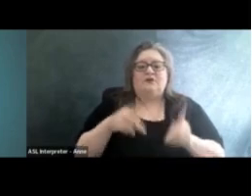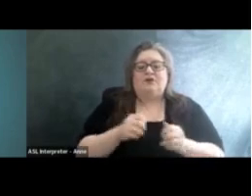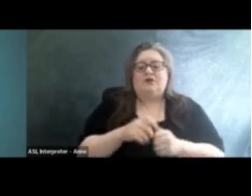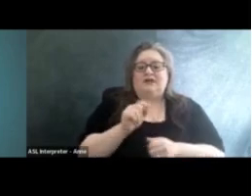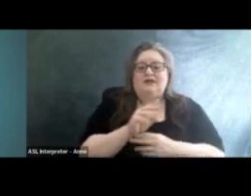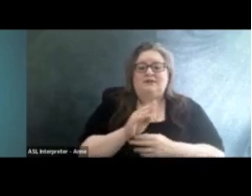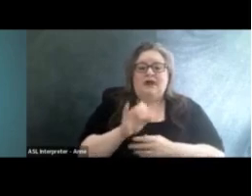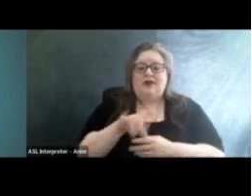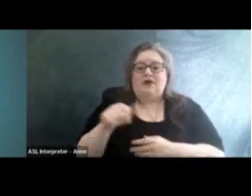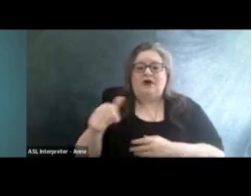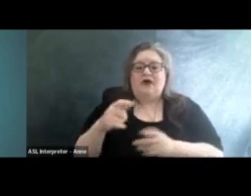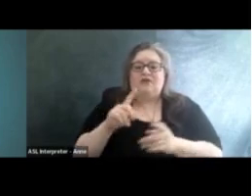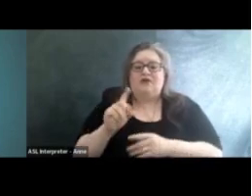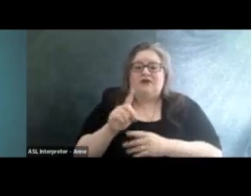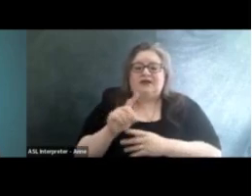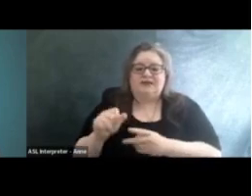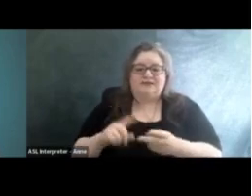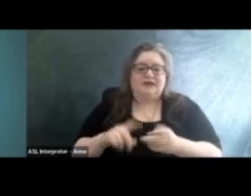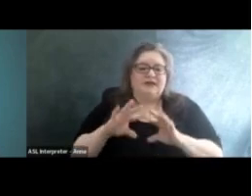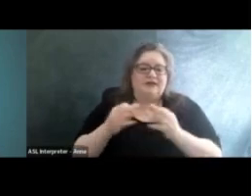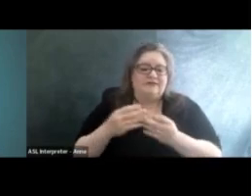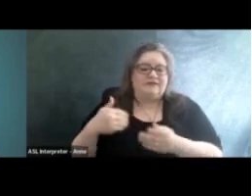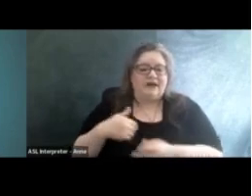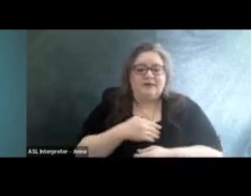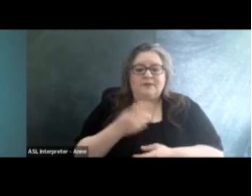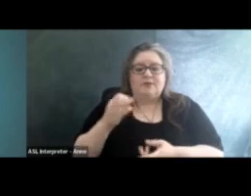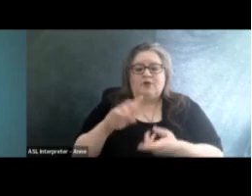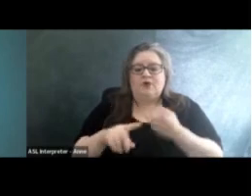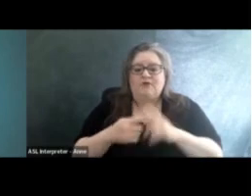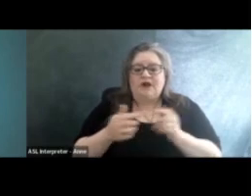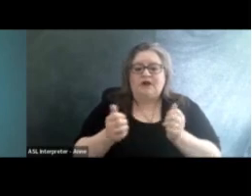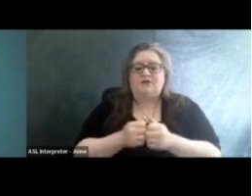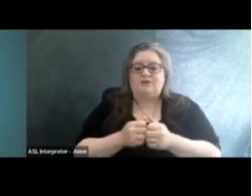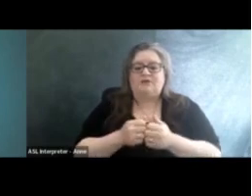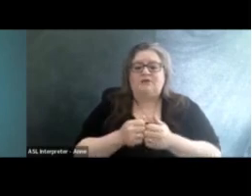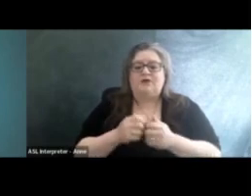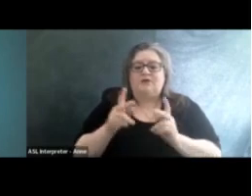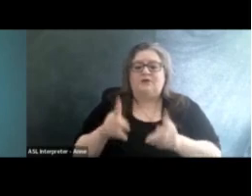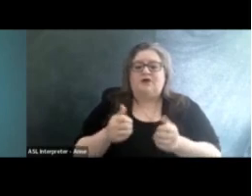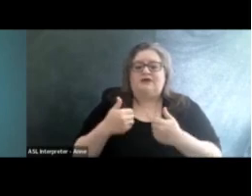disability, a family member of a or a friend of a person with a TBI or other disability, self